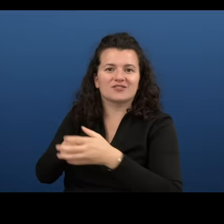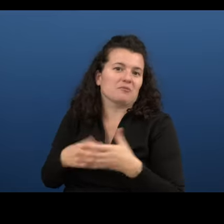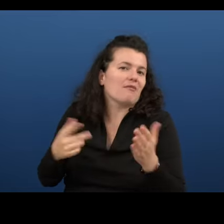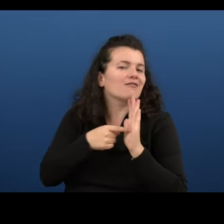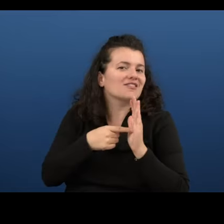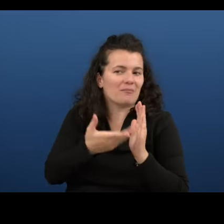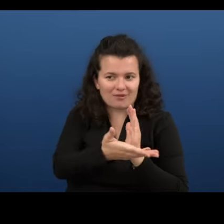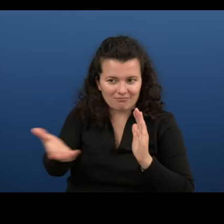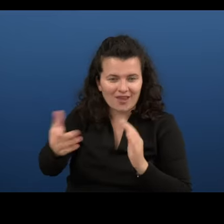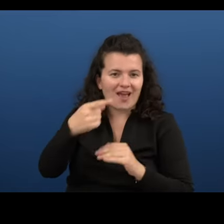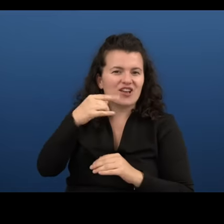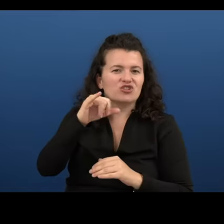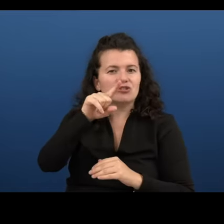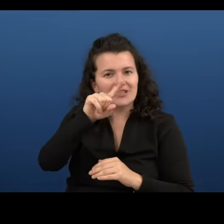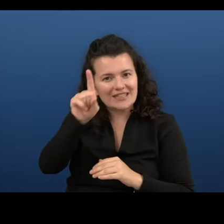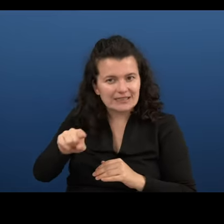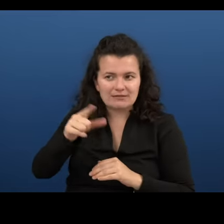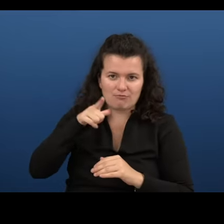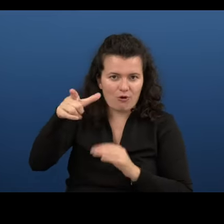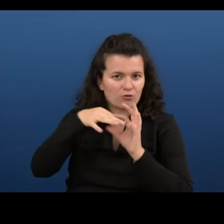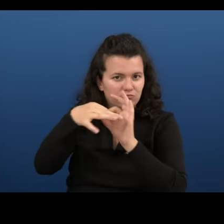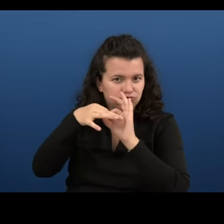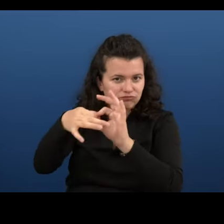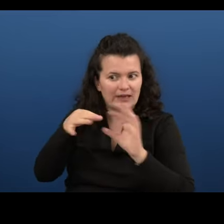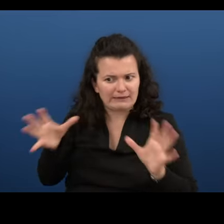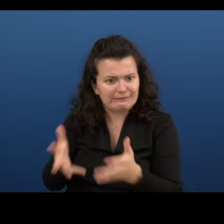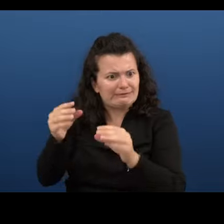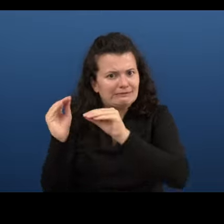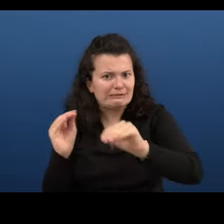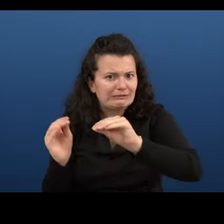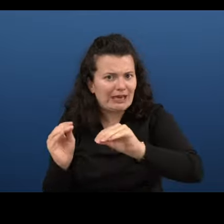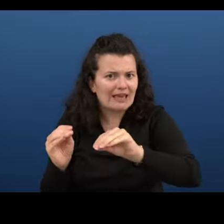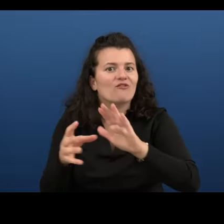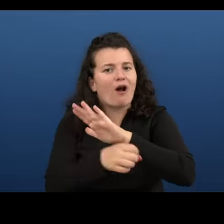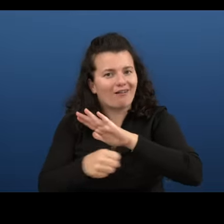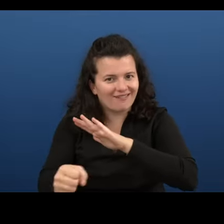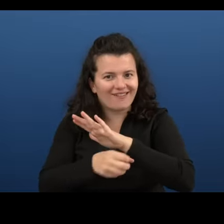14:33:13 anyone that is interested in learning and technology that they engage to equally.